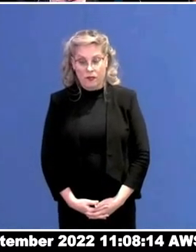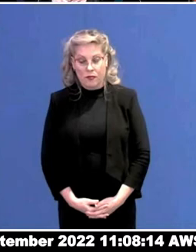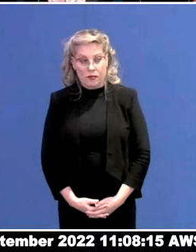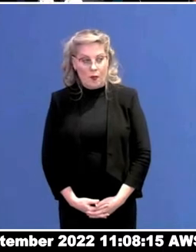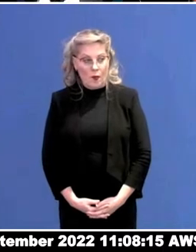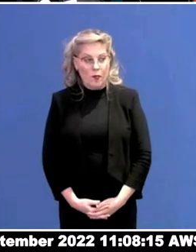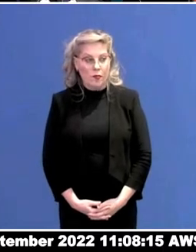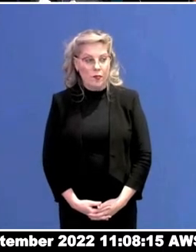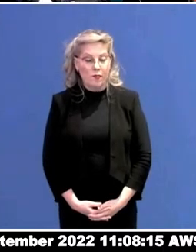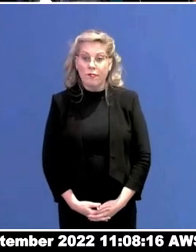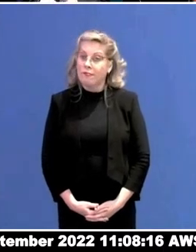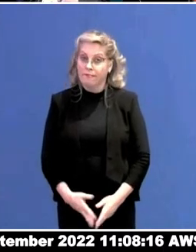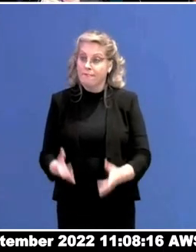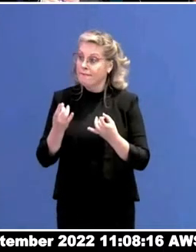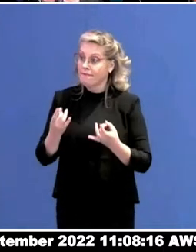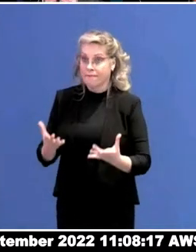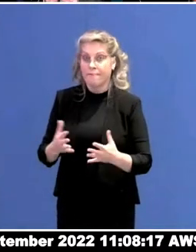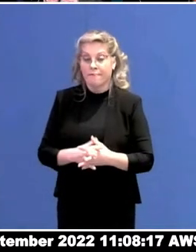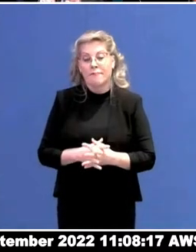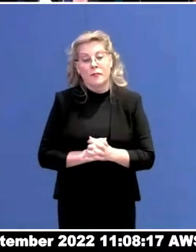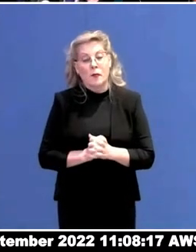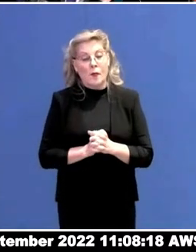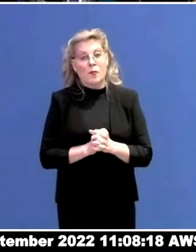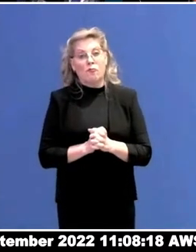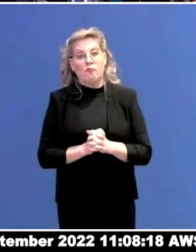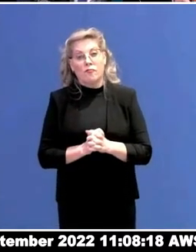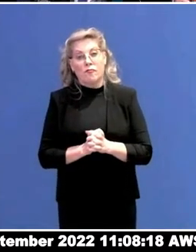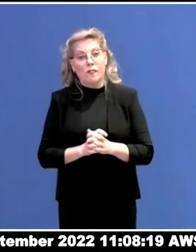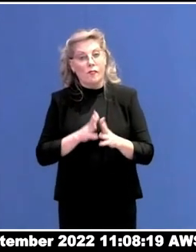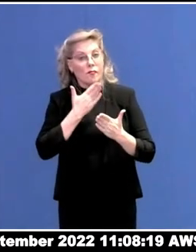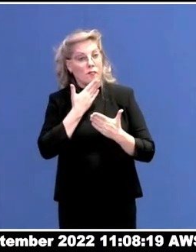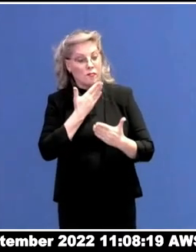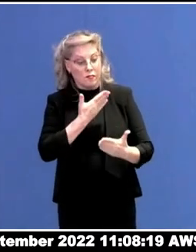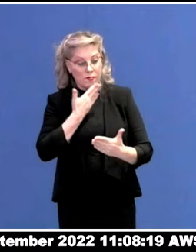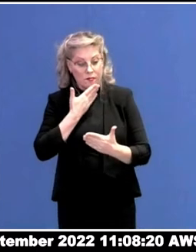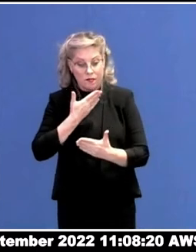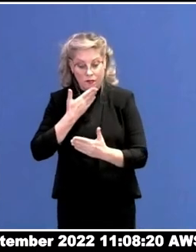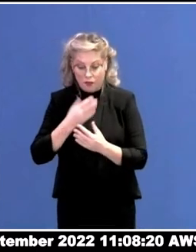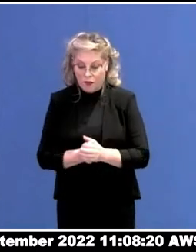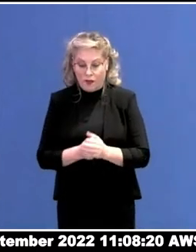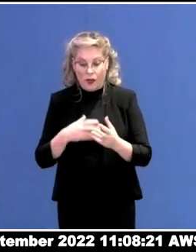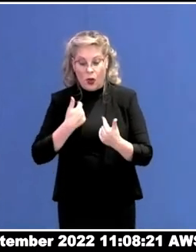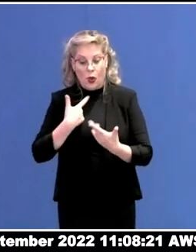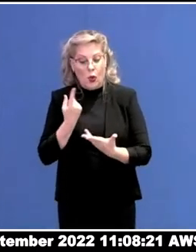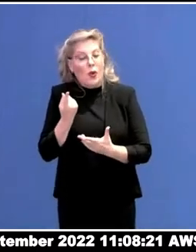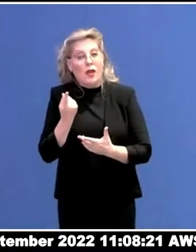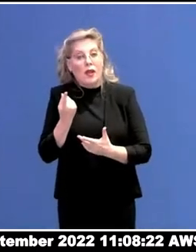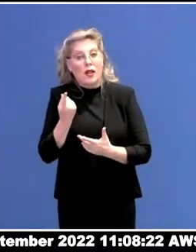MS McMAHON: Thank you, Chair. Chair and Commissioners, you will now hear from Megan Krakouer, who is the Director of